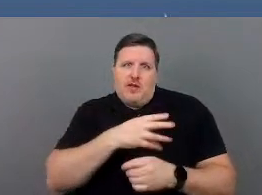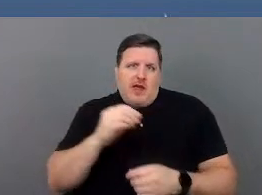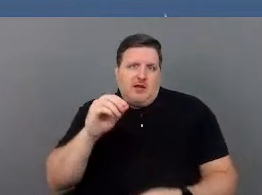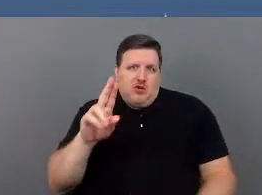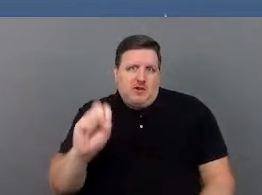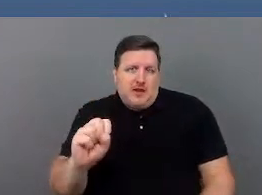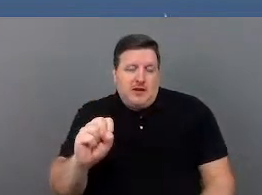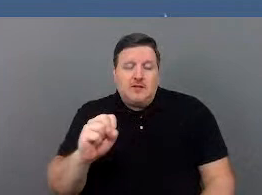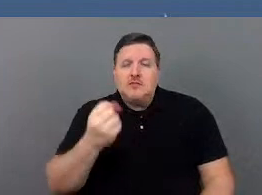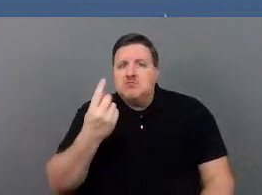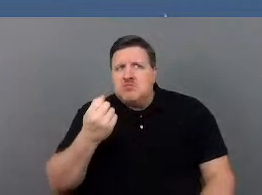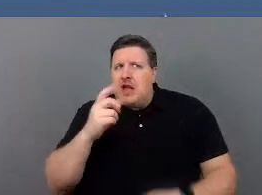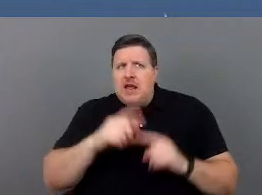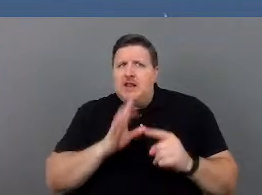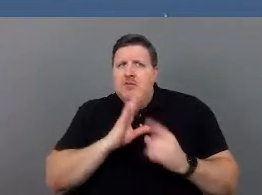SO THIS LEADS ME TO SAY HOW APPALLED I AM TO HEAR ABOUT